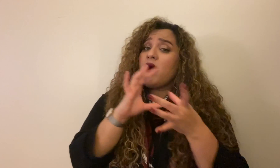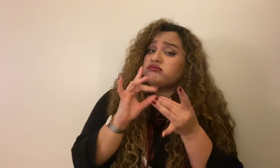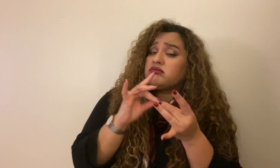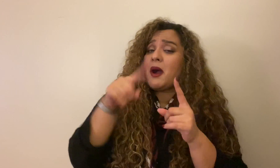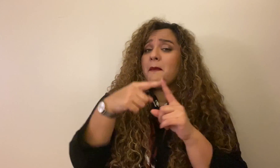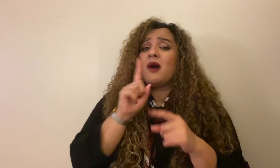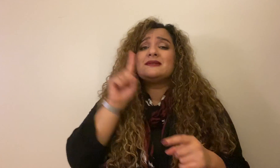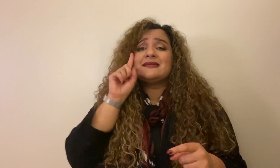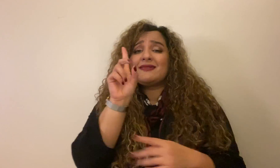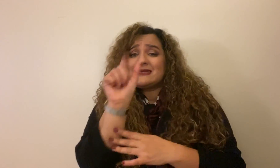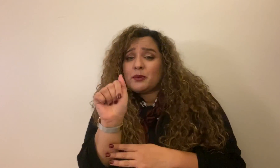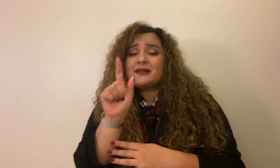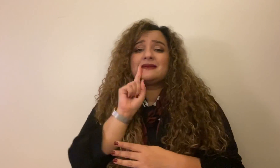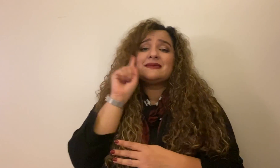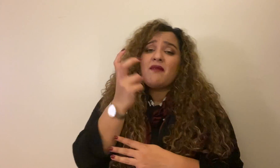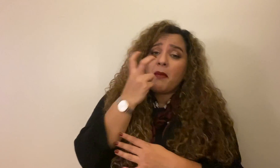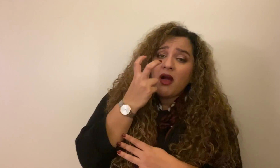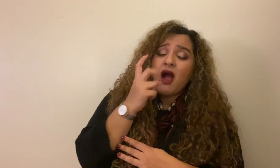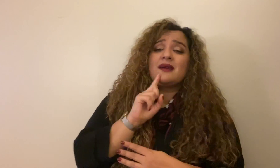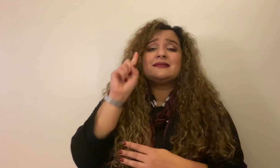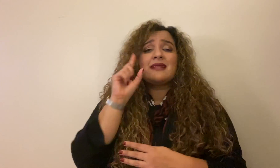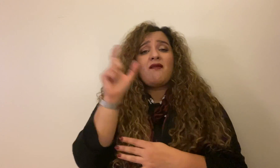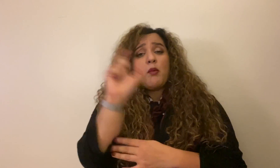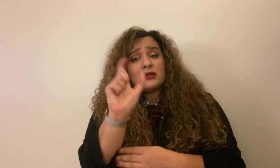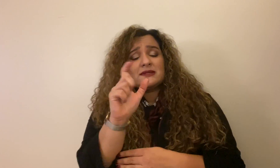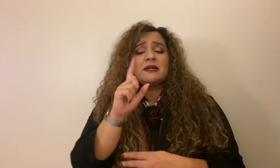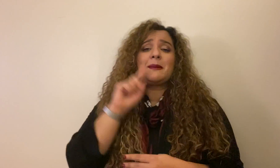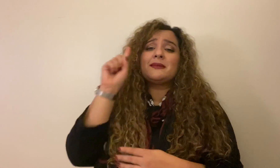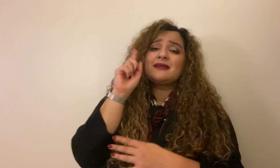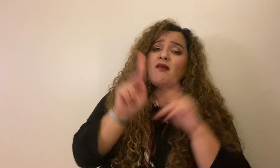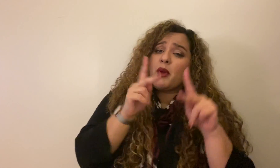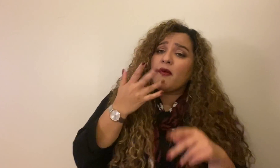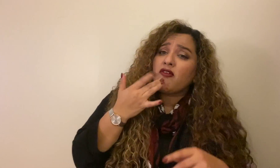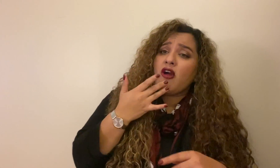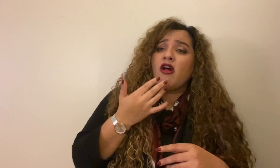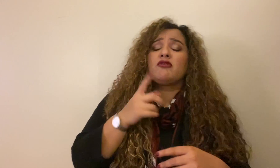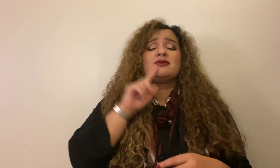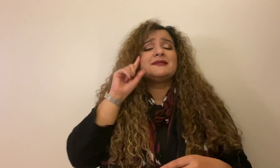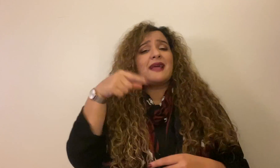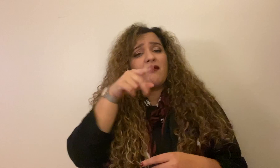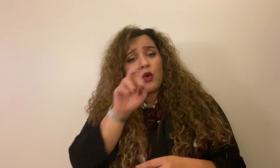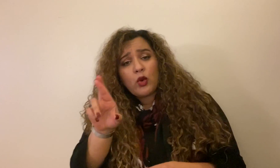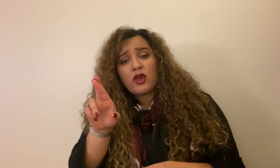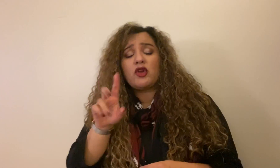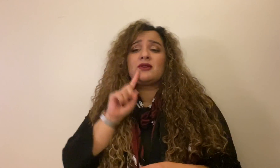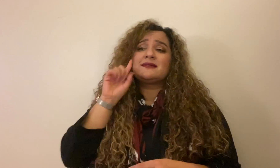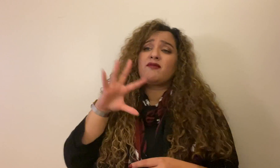If you want to talk about DeafDisabled, DeafBlind, Deaf Muslims, Deaf People of Color, Deaf Queer, Deaf Trans, or others,